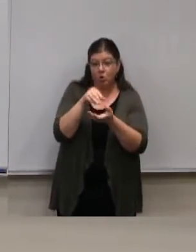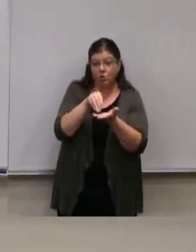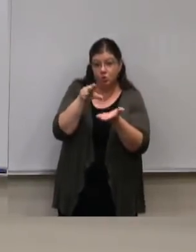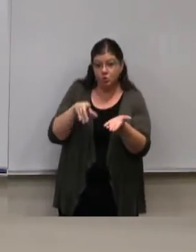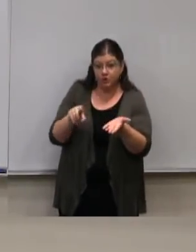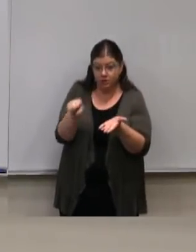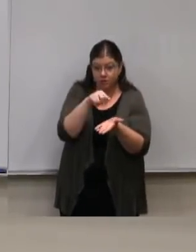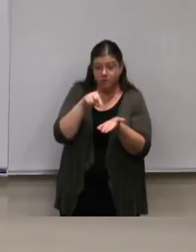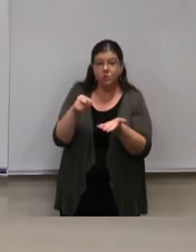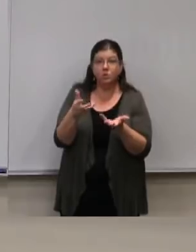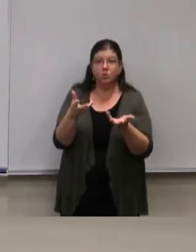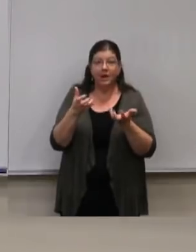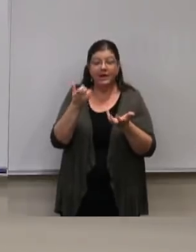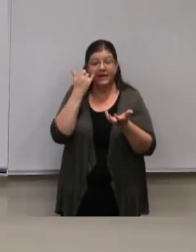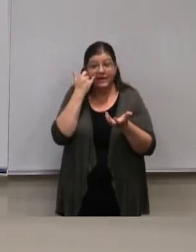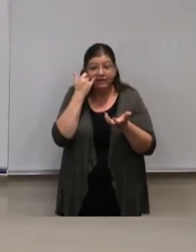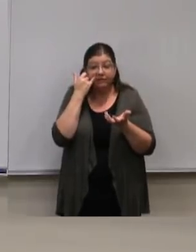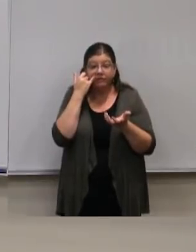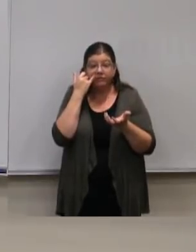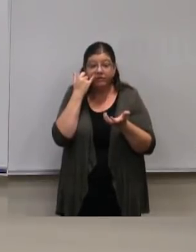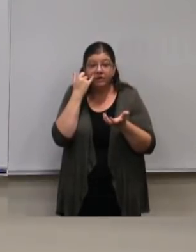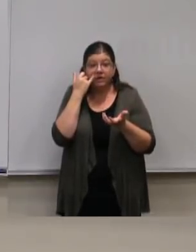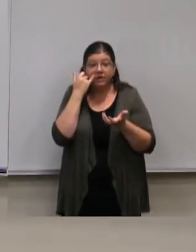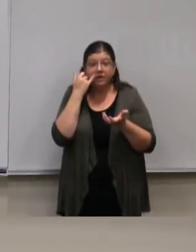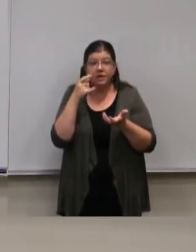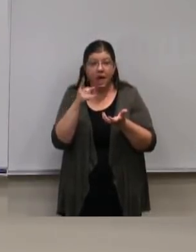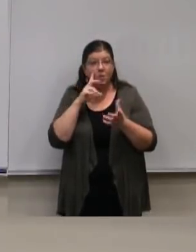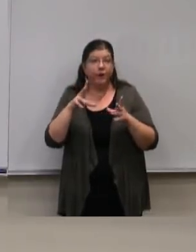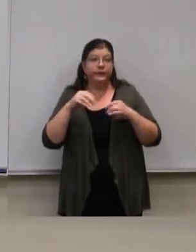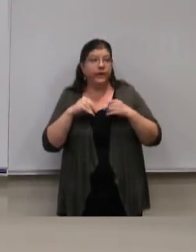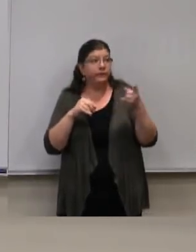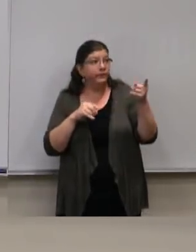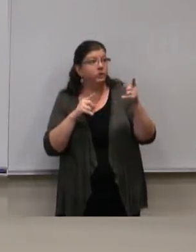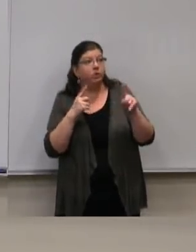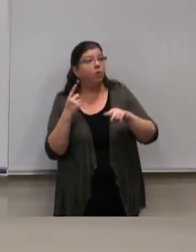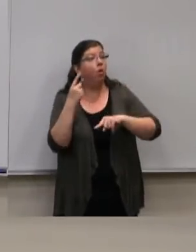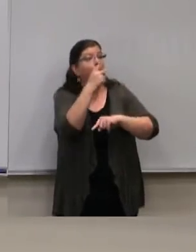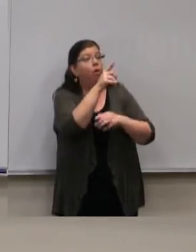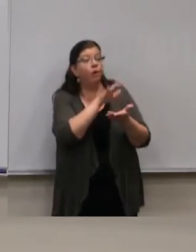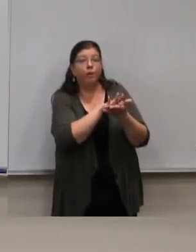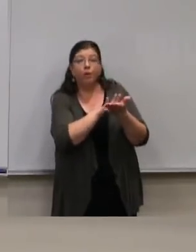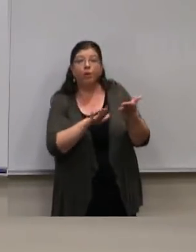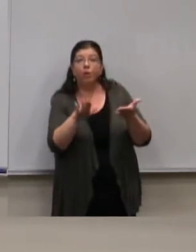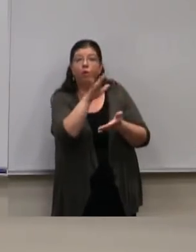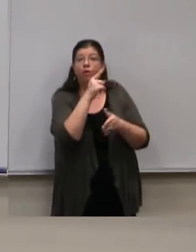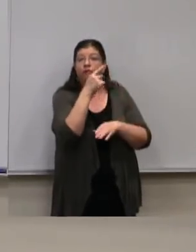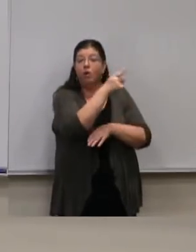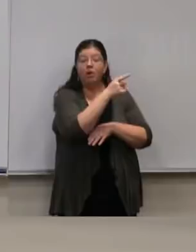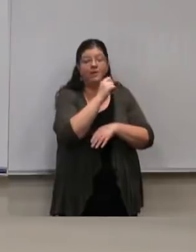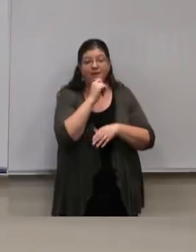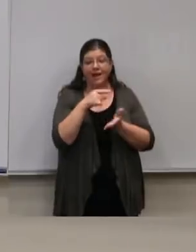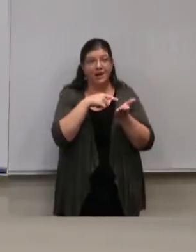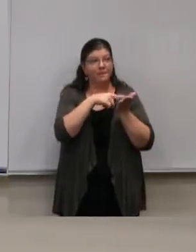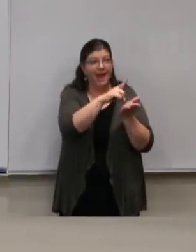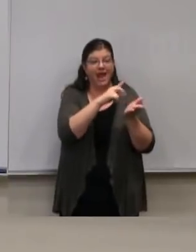you know, they're going to go they were accepted to some school far away from home. They're not going to pay university tuition